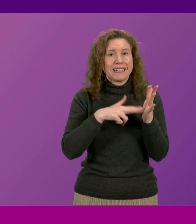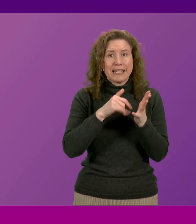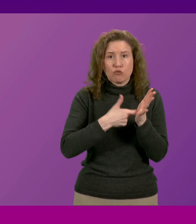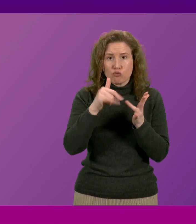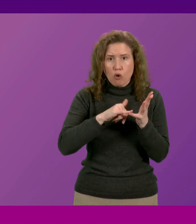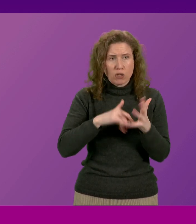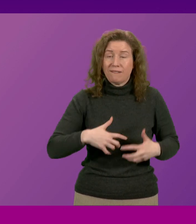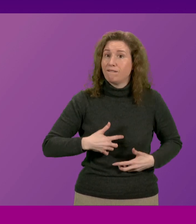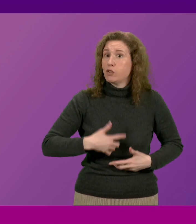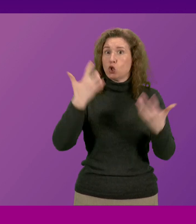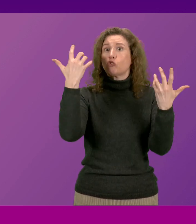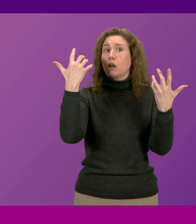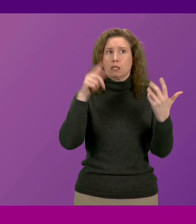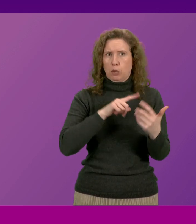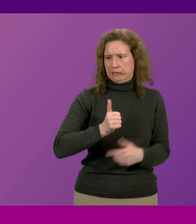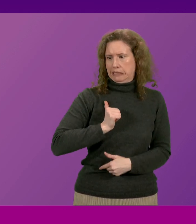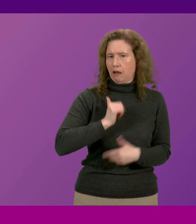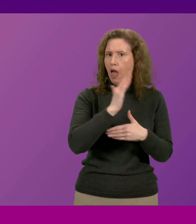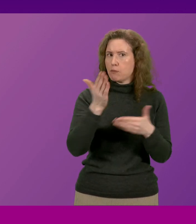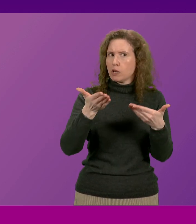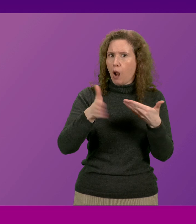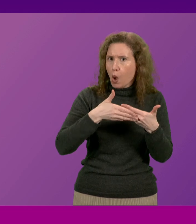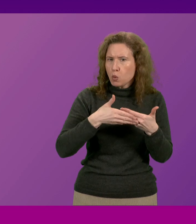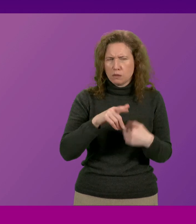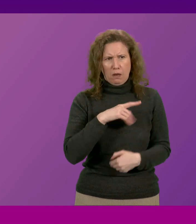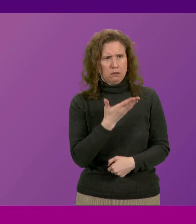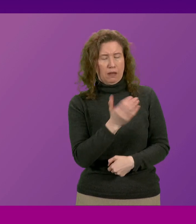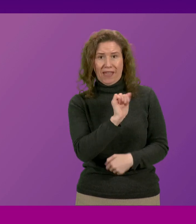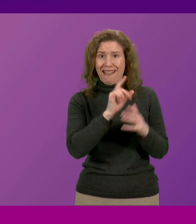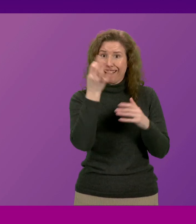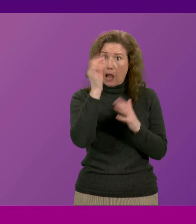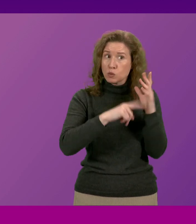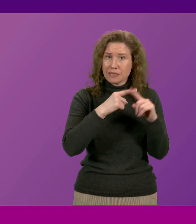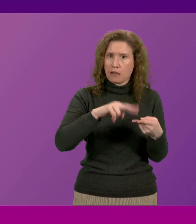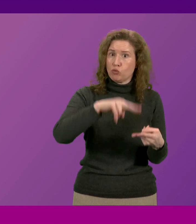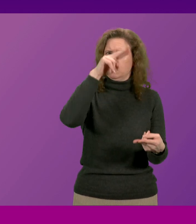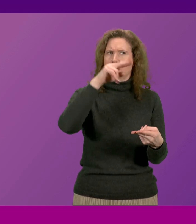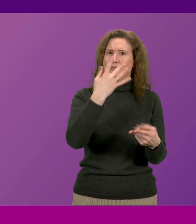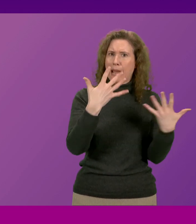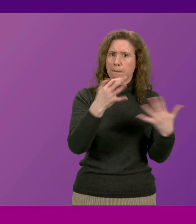furious about the impending closures, given that their council tax is being hiked by 10 per cent,